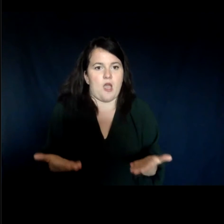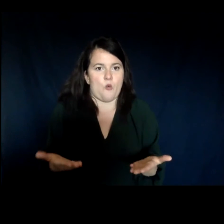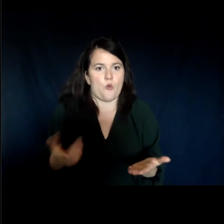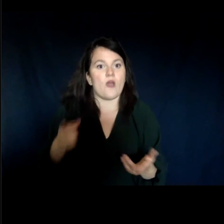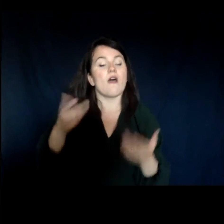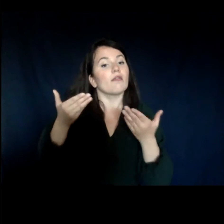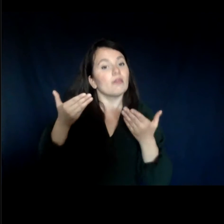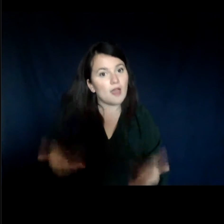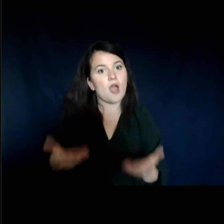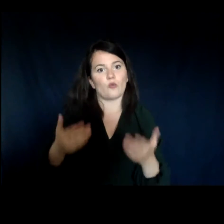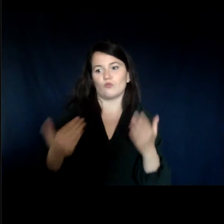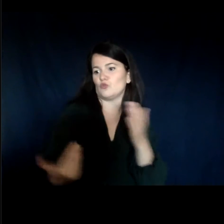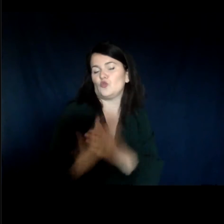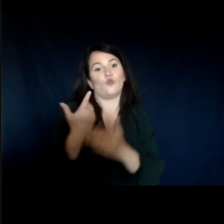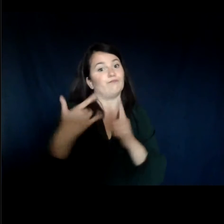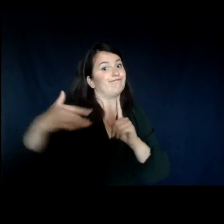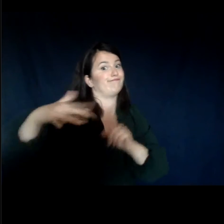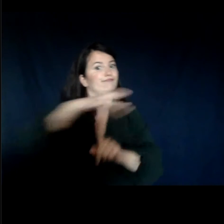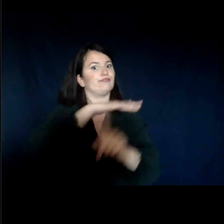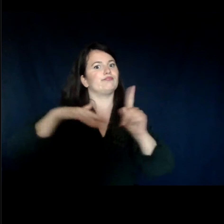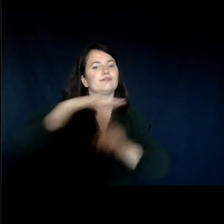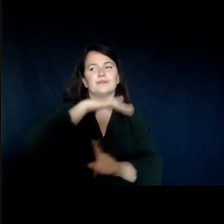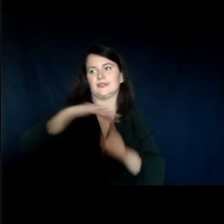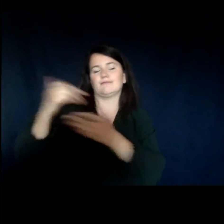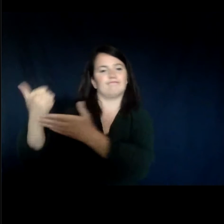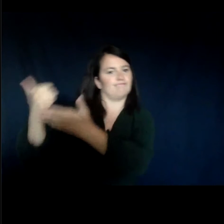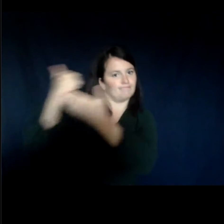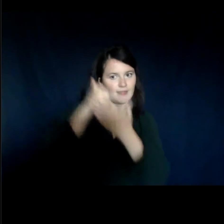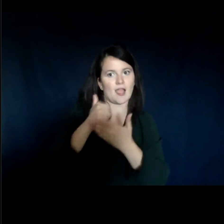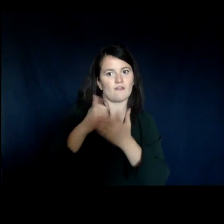In particular those created by the economic crisis.